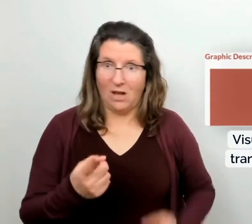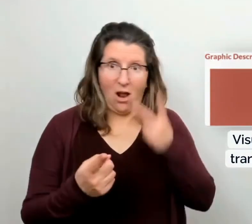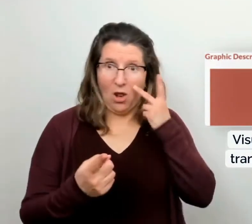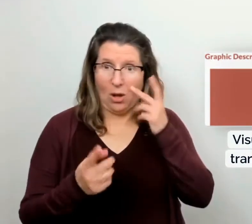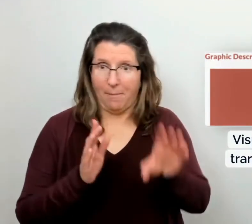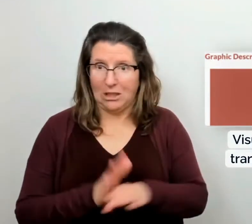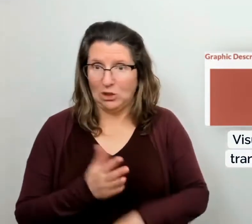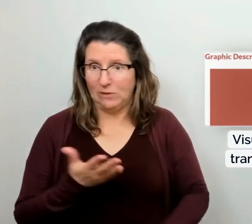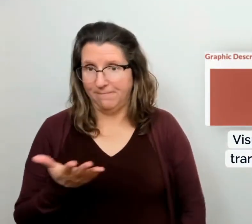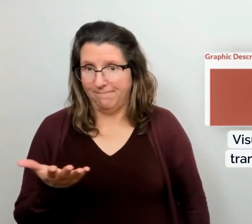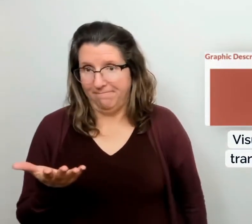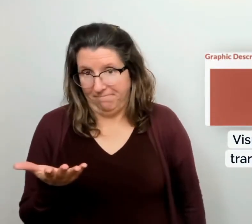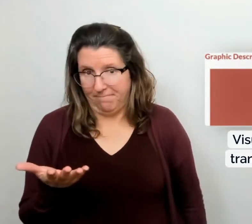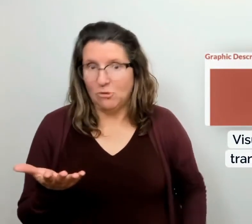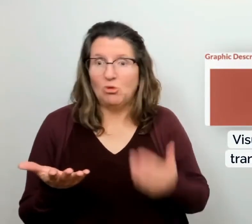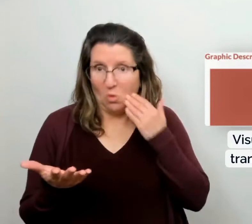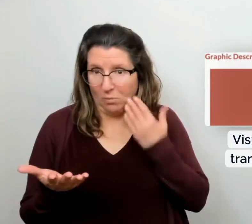This visual is much easier to understand.